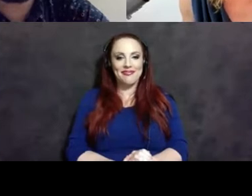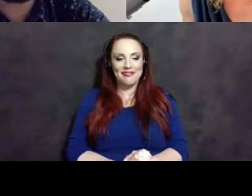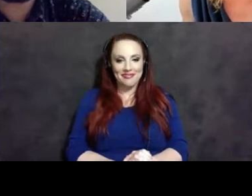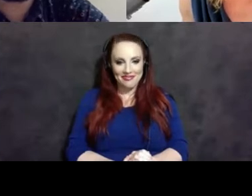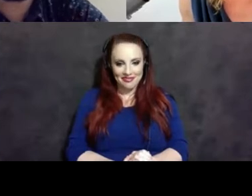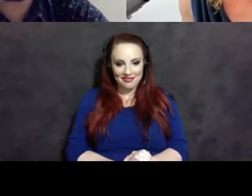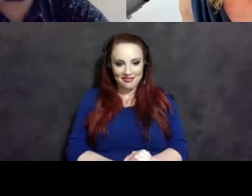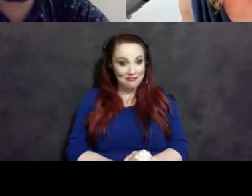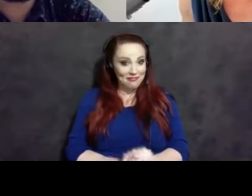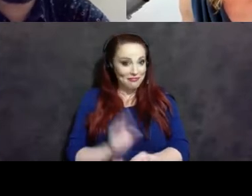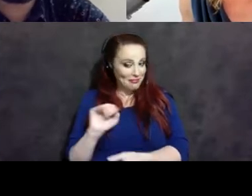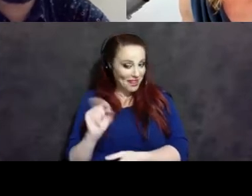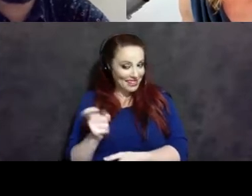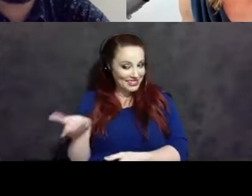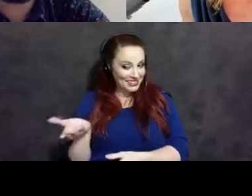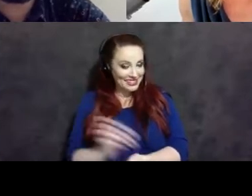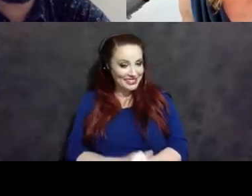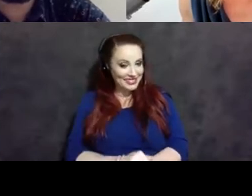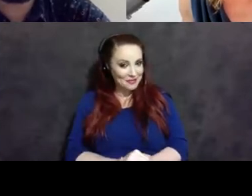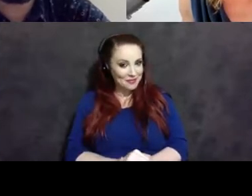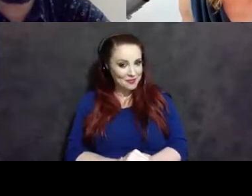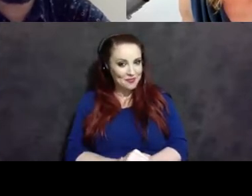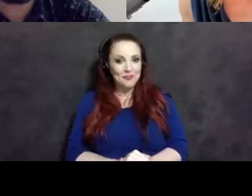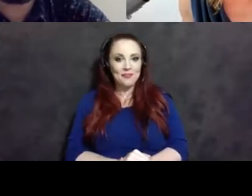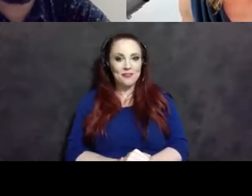Go for it, yeah.